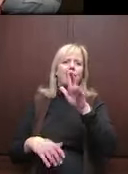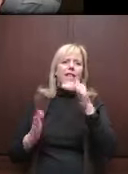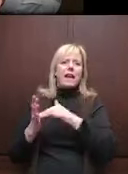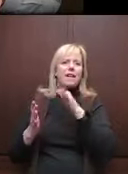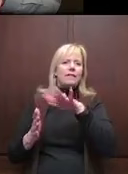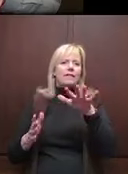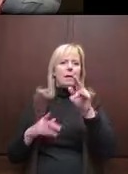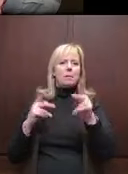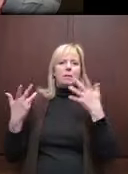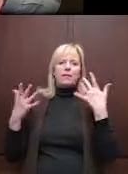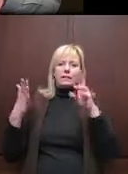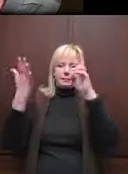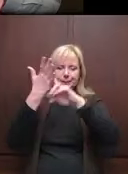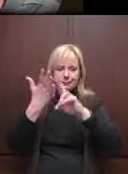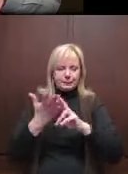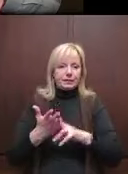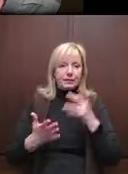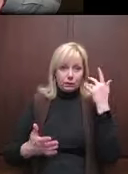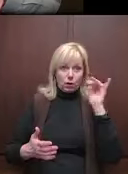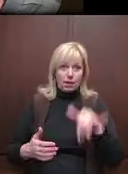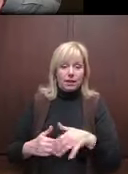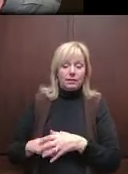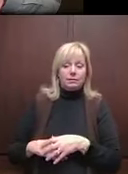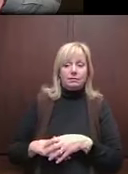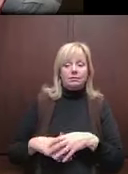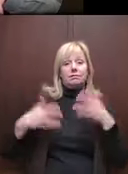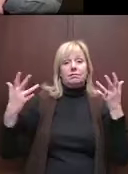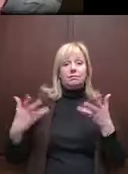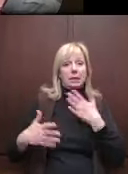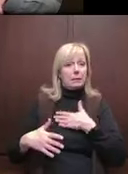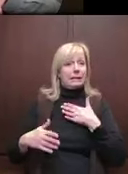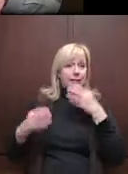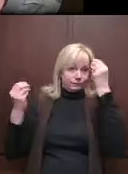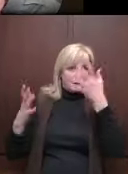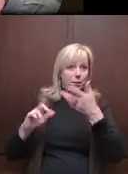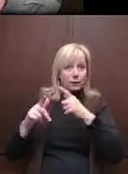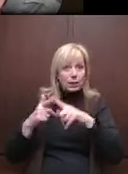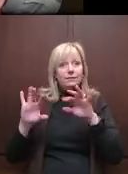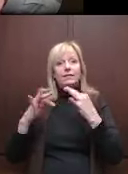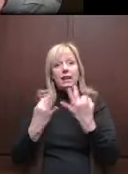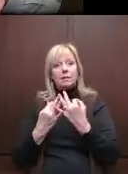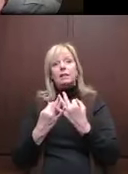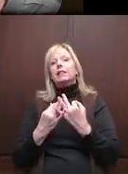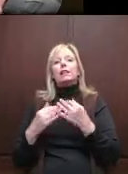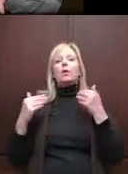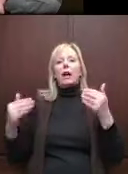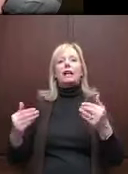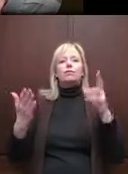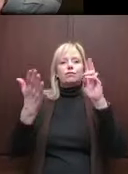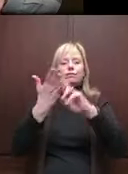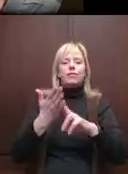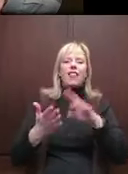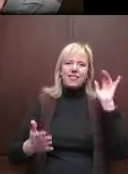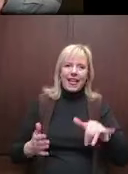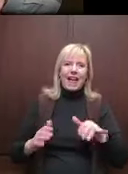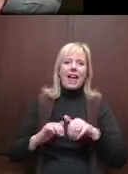Citizens have signed up for that. So please tell your friends, your families get on there because that's how you're